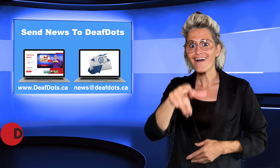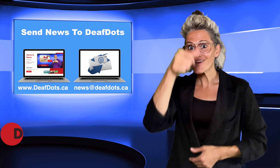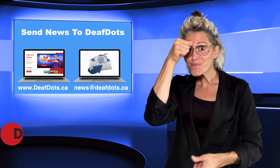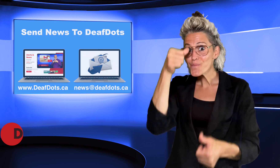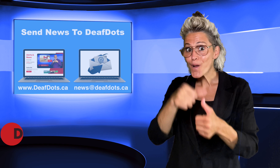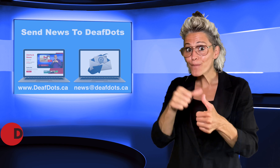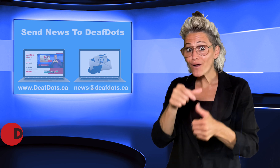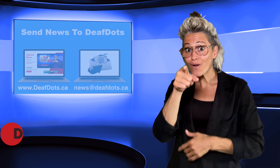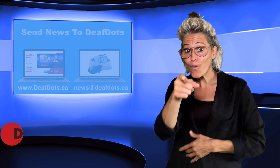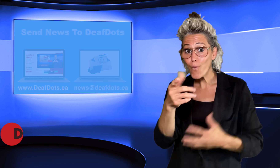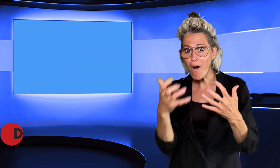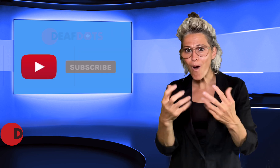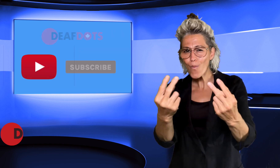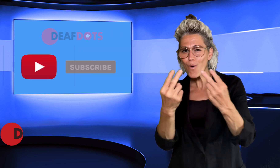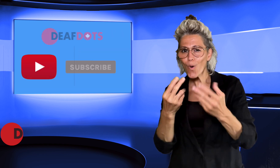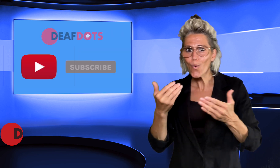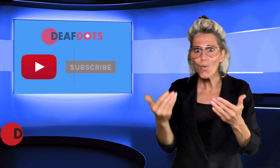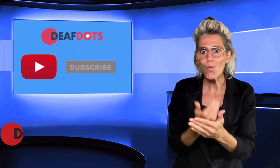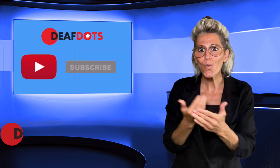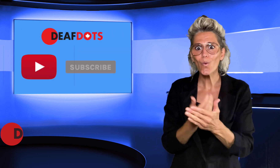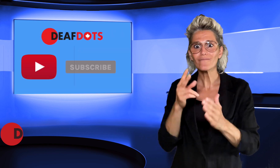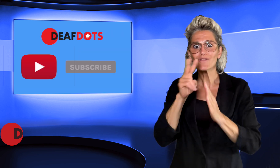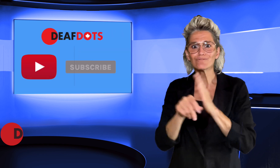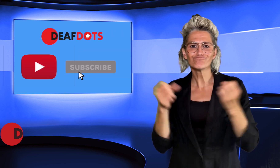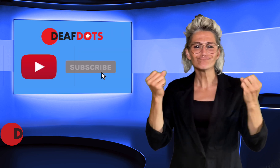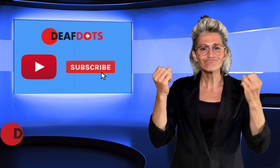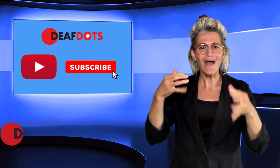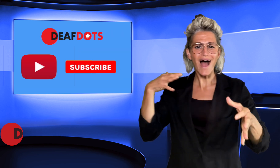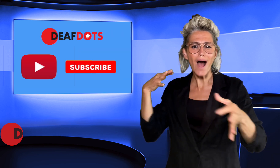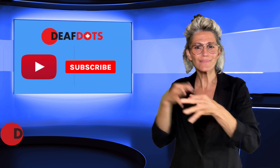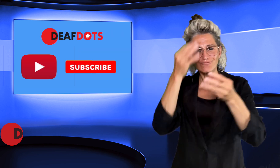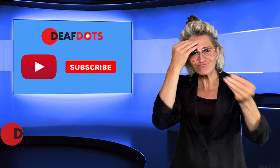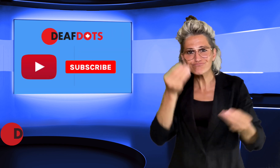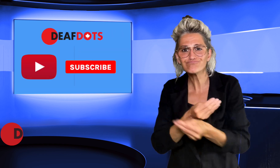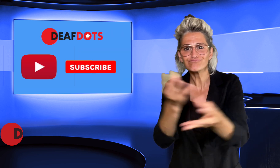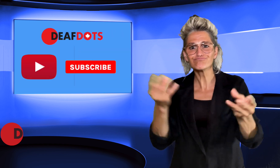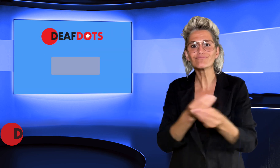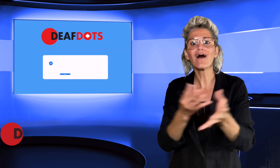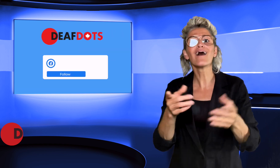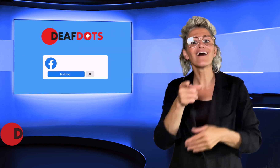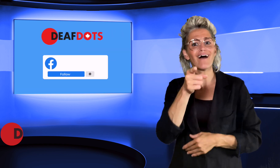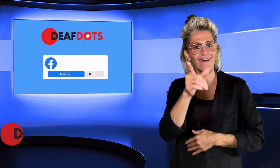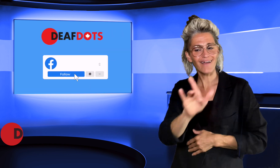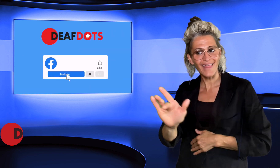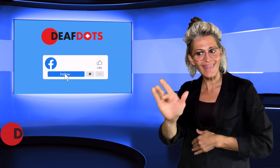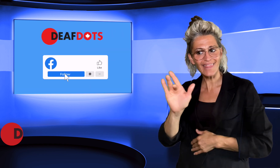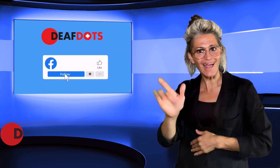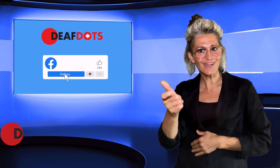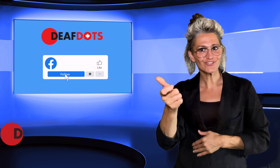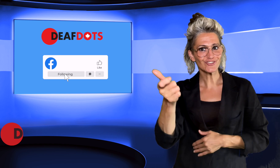Don’t forget to subscribe, like, and follow